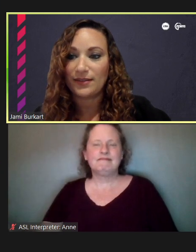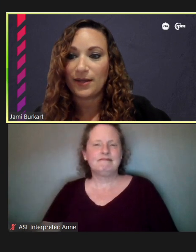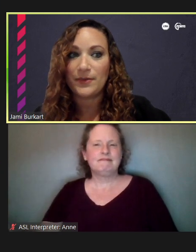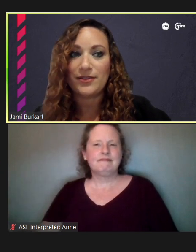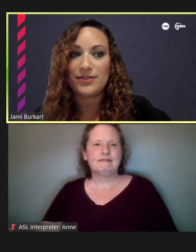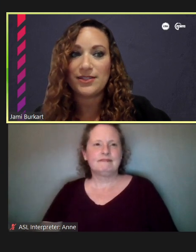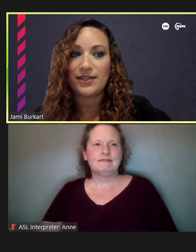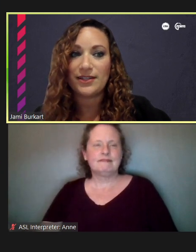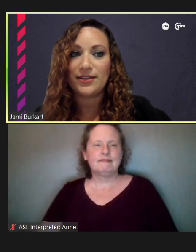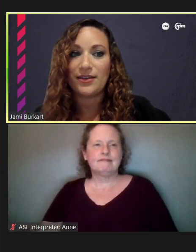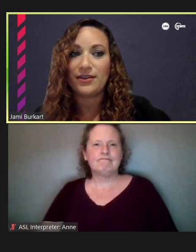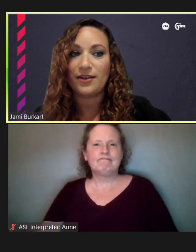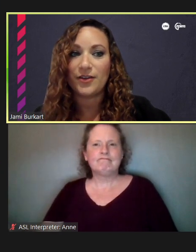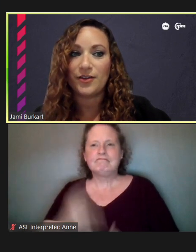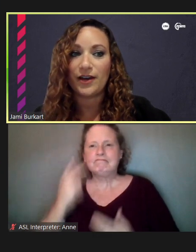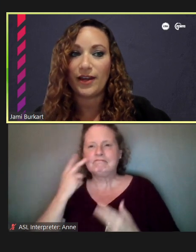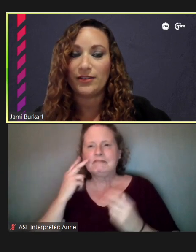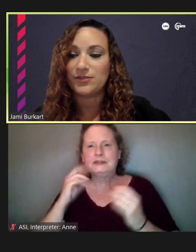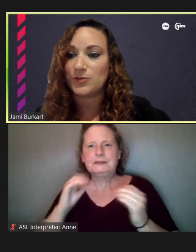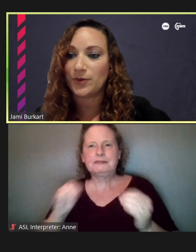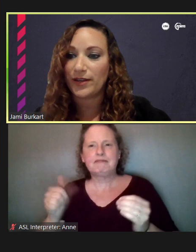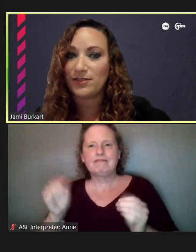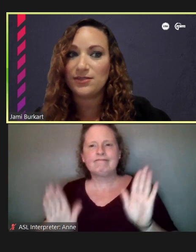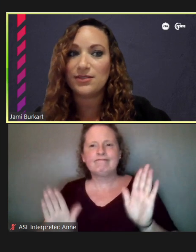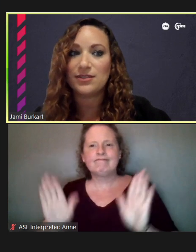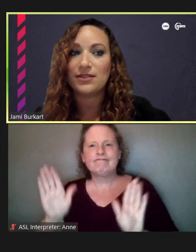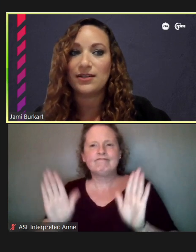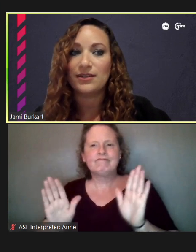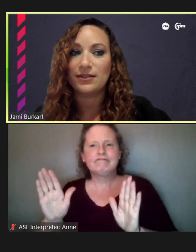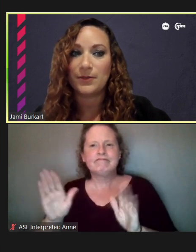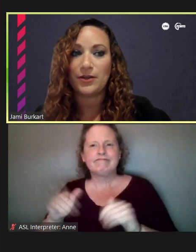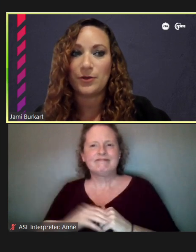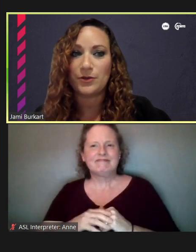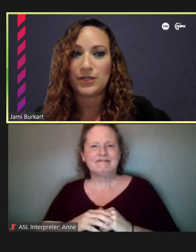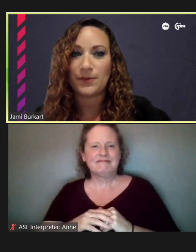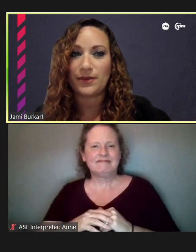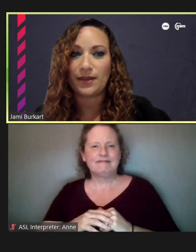I'm not seeing any other hands raised. Let me go through some of